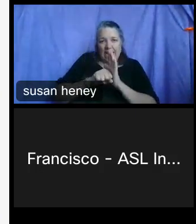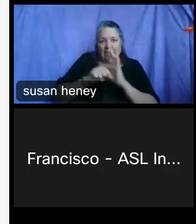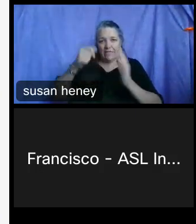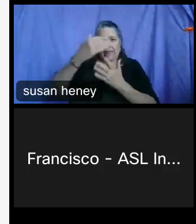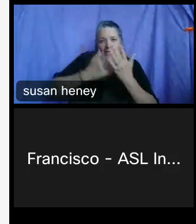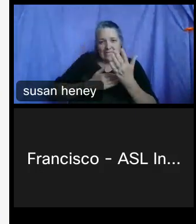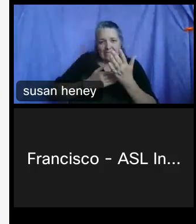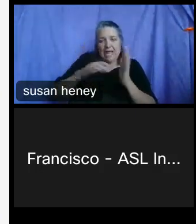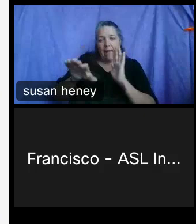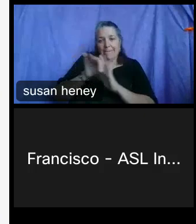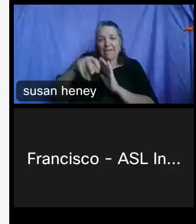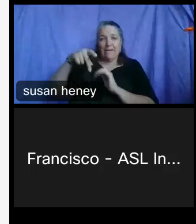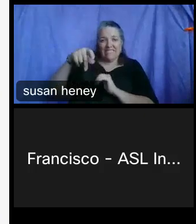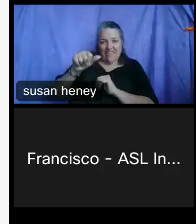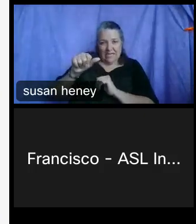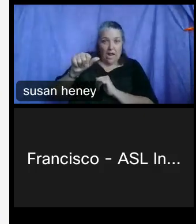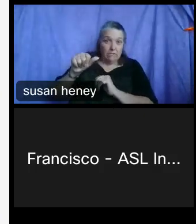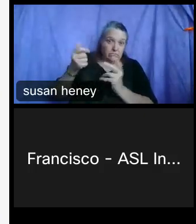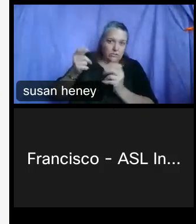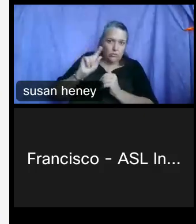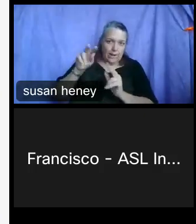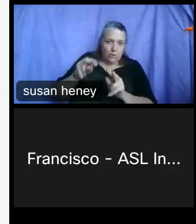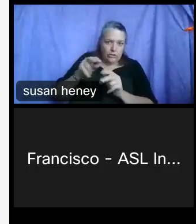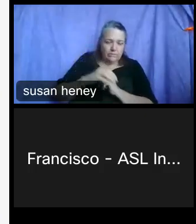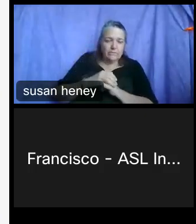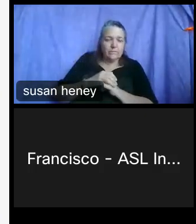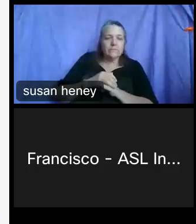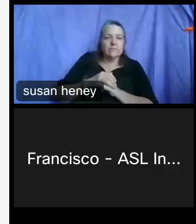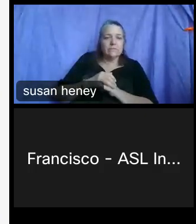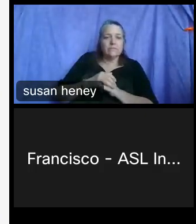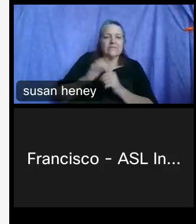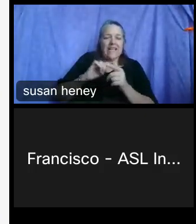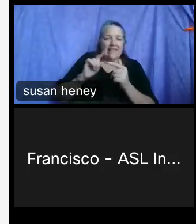would select the state of Pennsylvania because I want to now select length Montgomery County